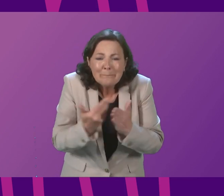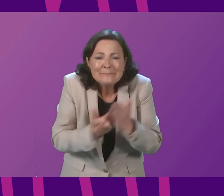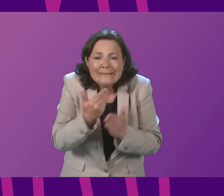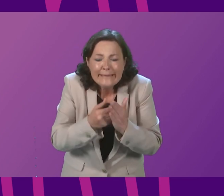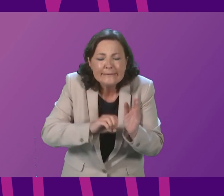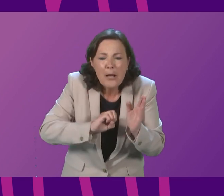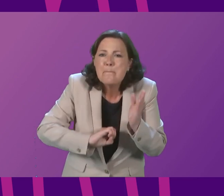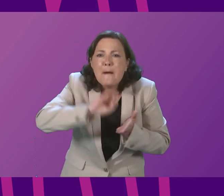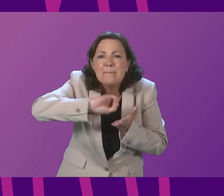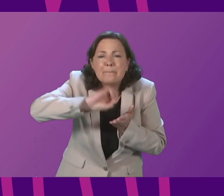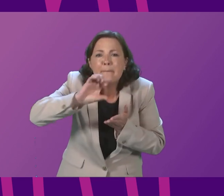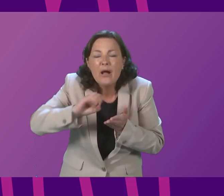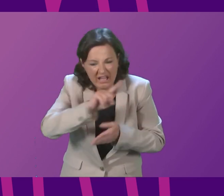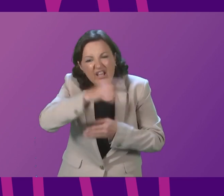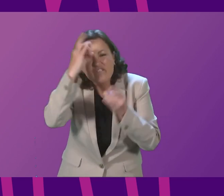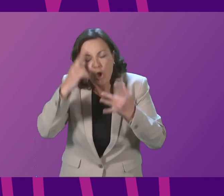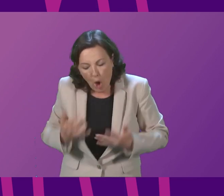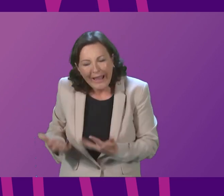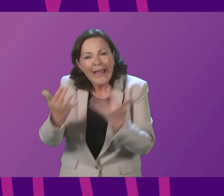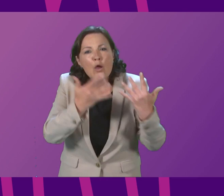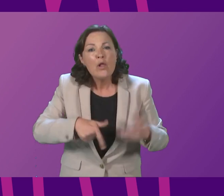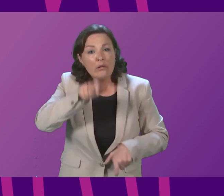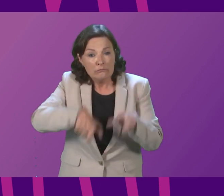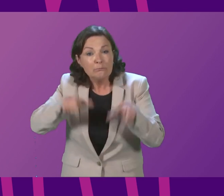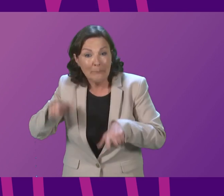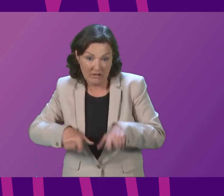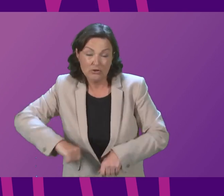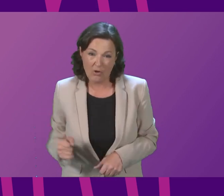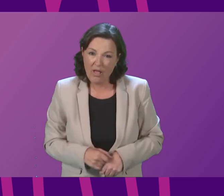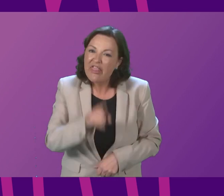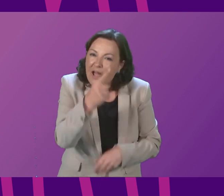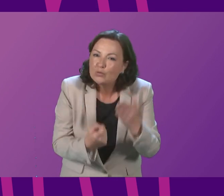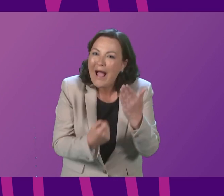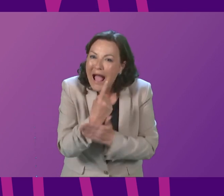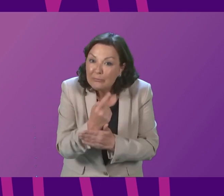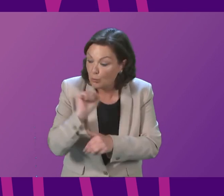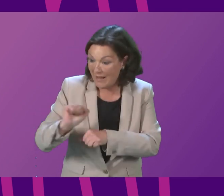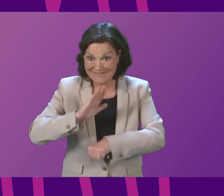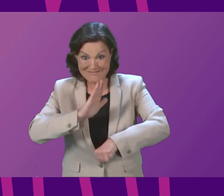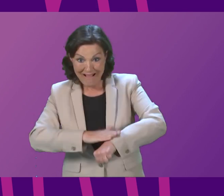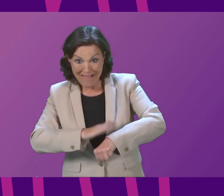That is what happens when time and resources are not thrown squarely behind things that